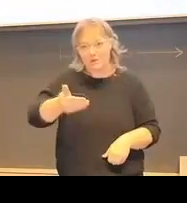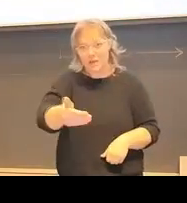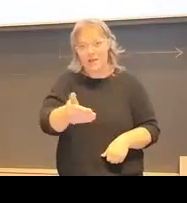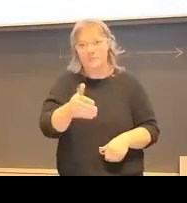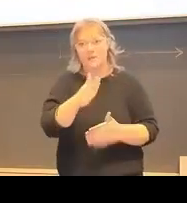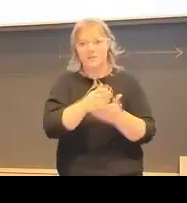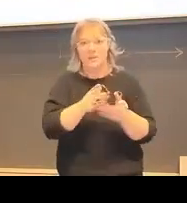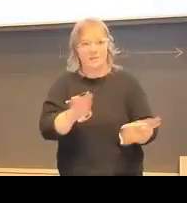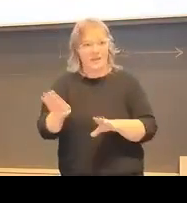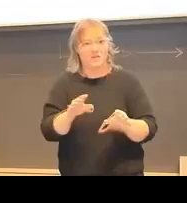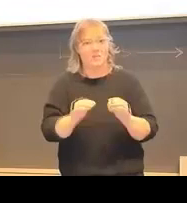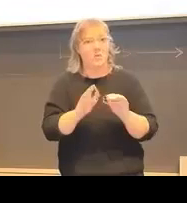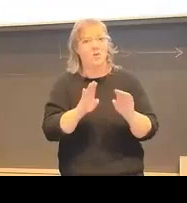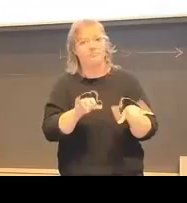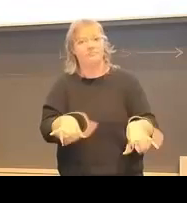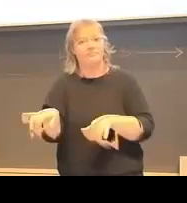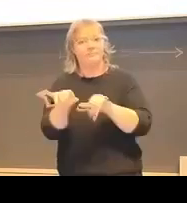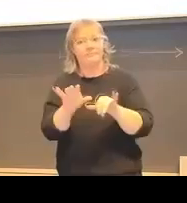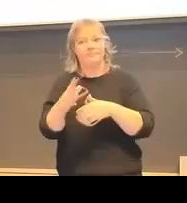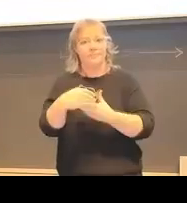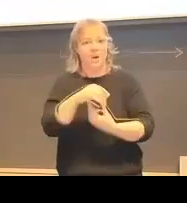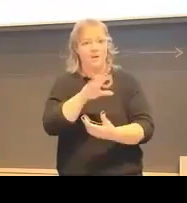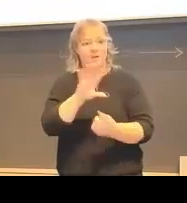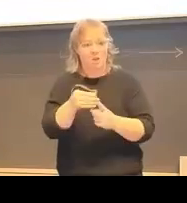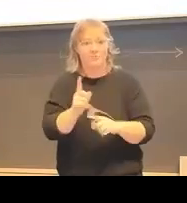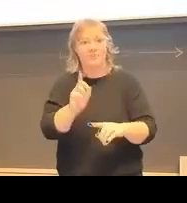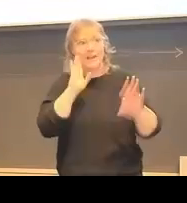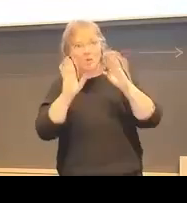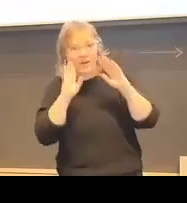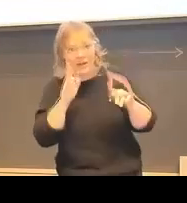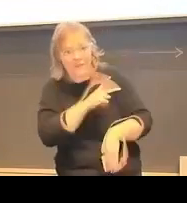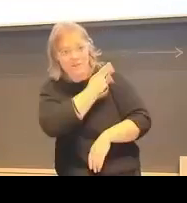become more a standard part of our culture like greeting patients we have been able to begin to